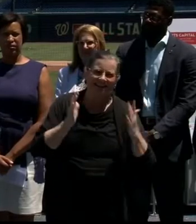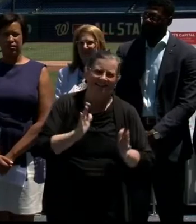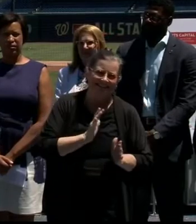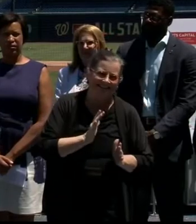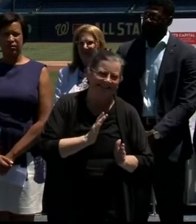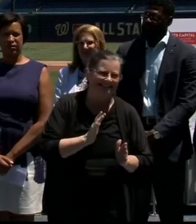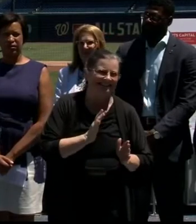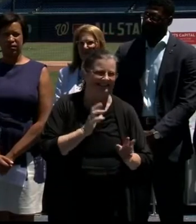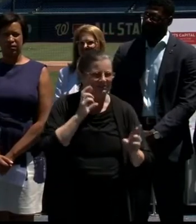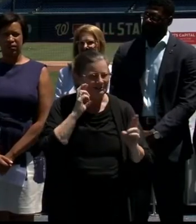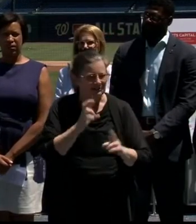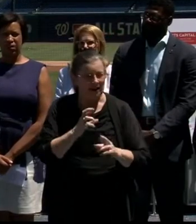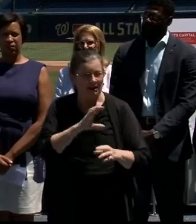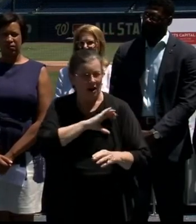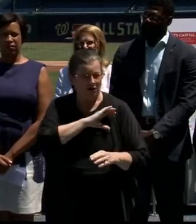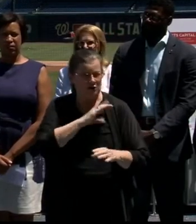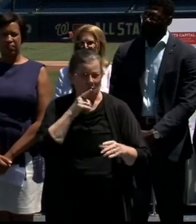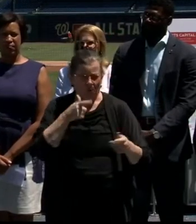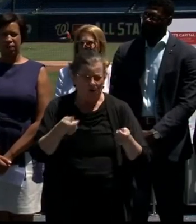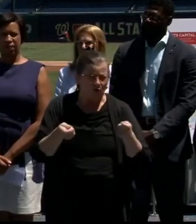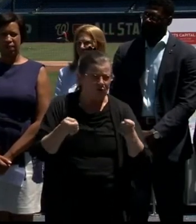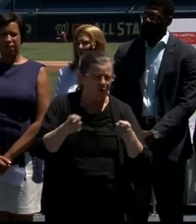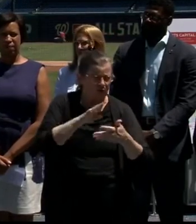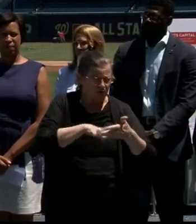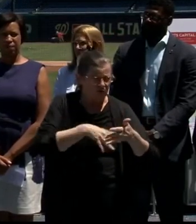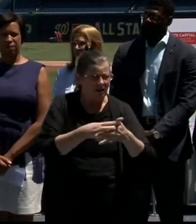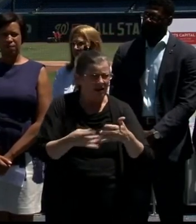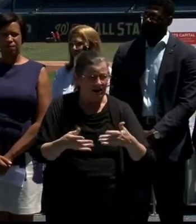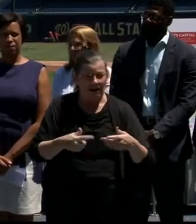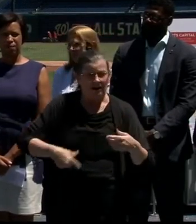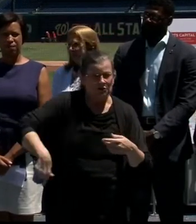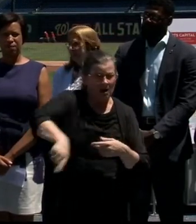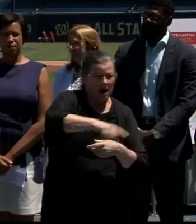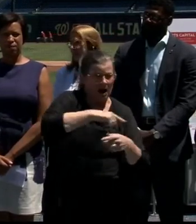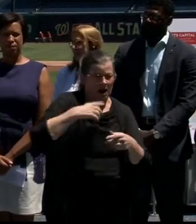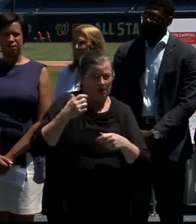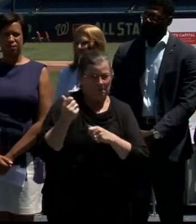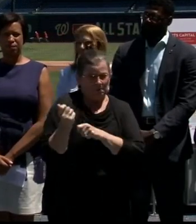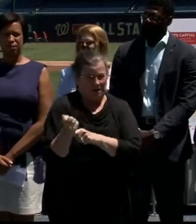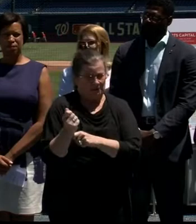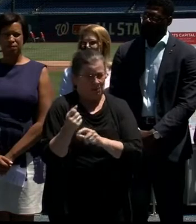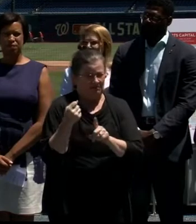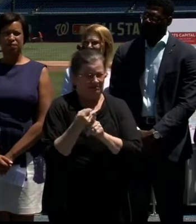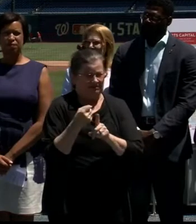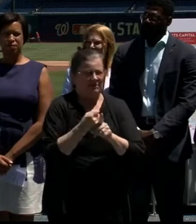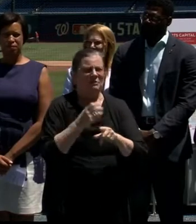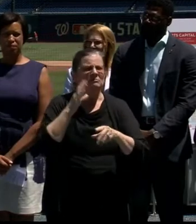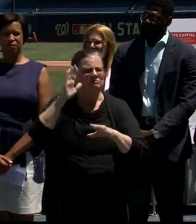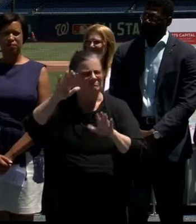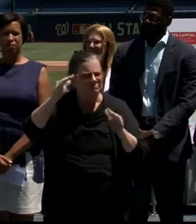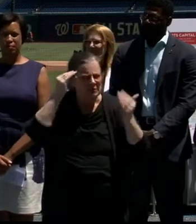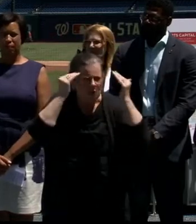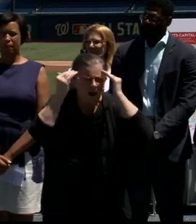IMPACTED BUT EVERYONE SHOULD ALSO BE AWARE THAT THERE ARE A NUMBER OF ROAD CLOSURES IN PLACE ON SEPARATE DAYS AND VARIOUS